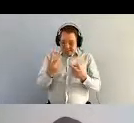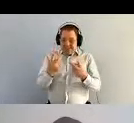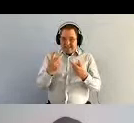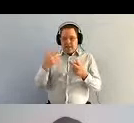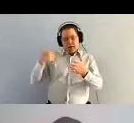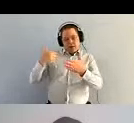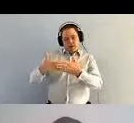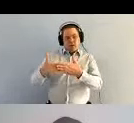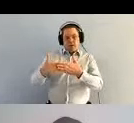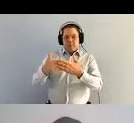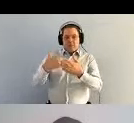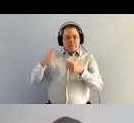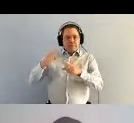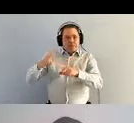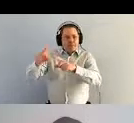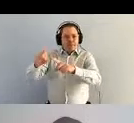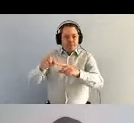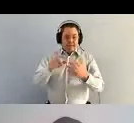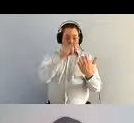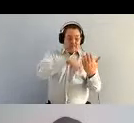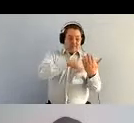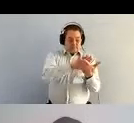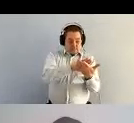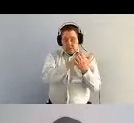pandemic. What we're going to be hearing about for the rest of the day